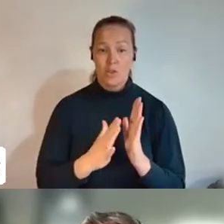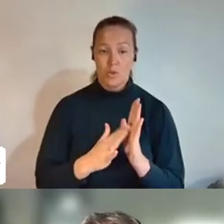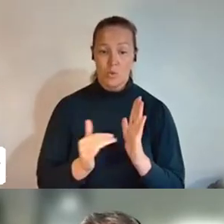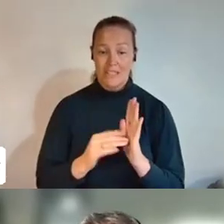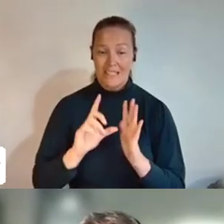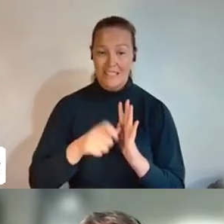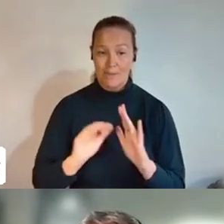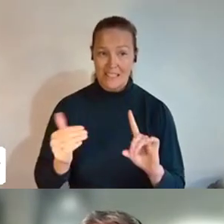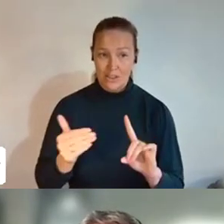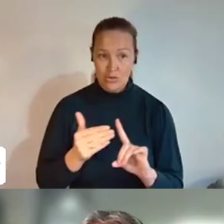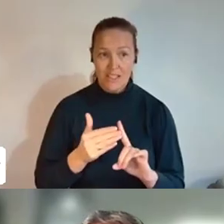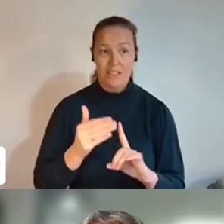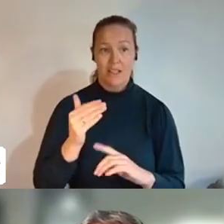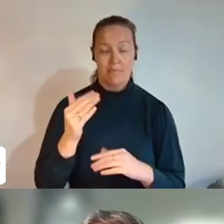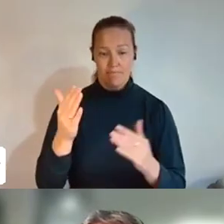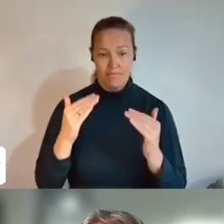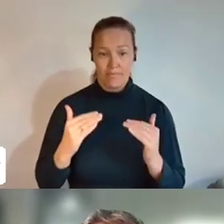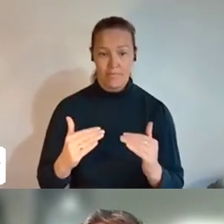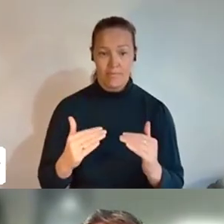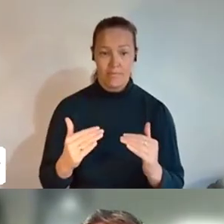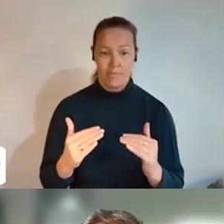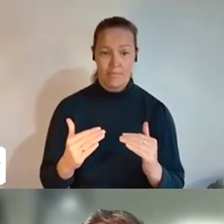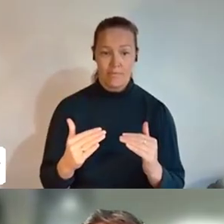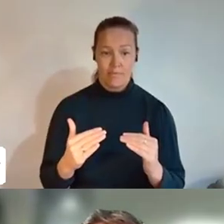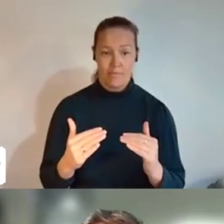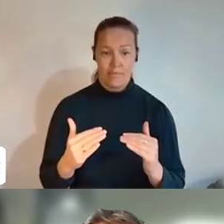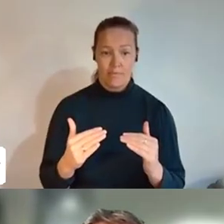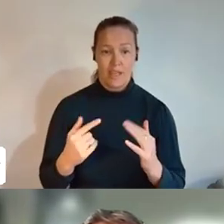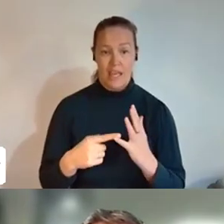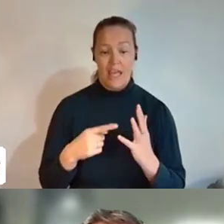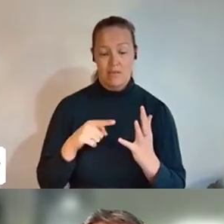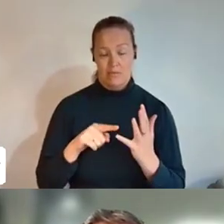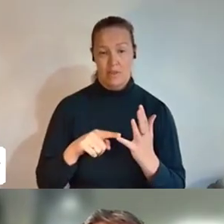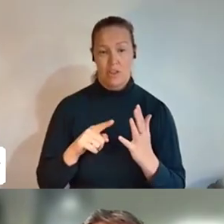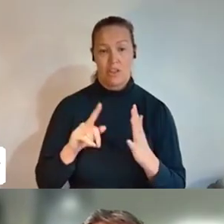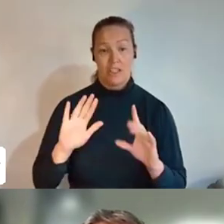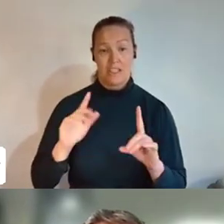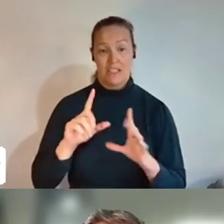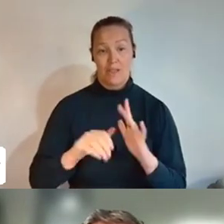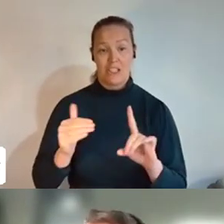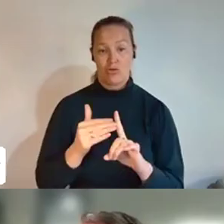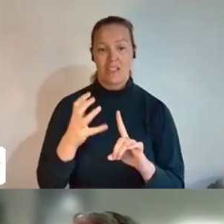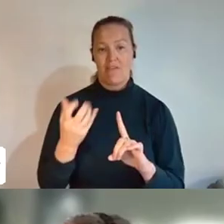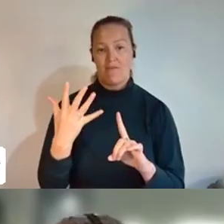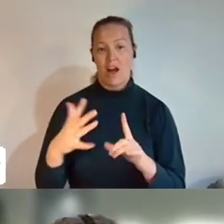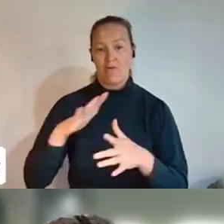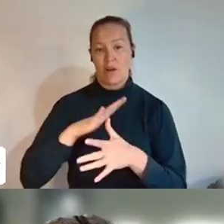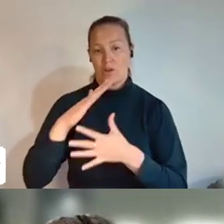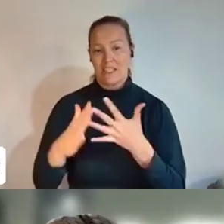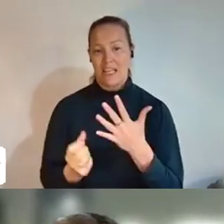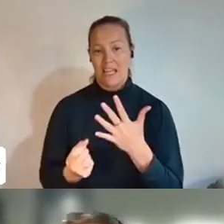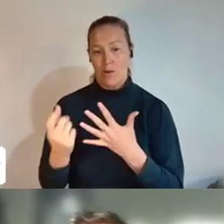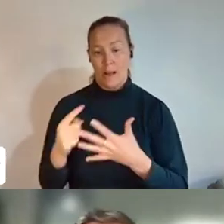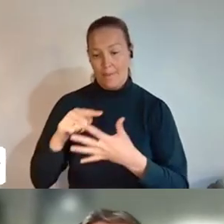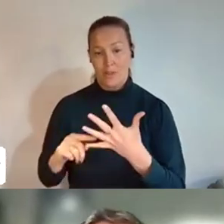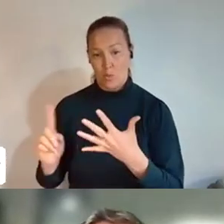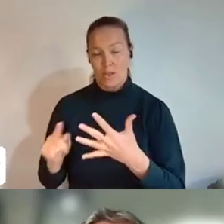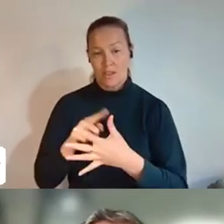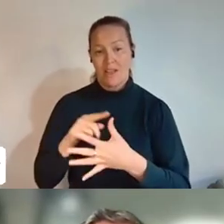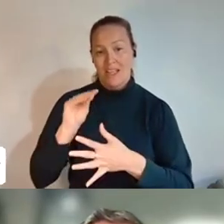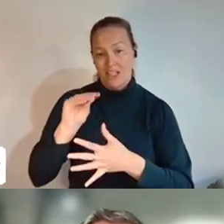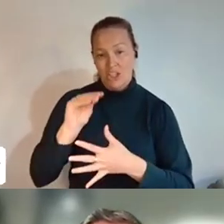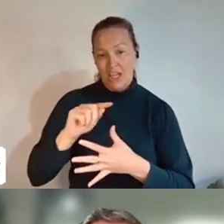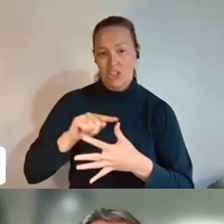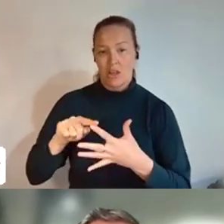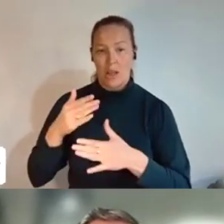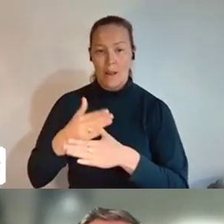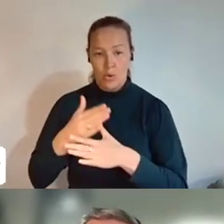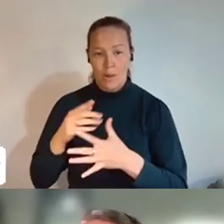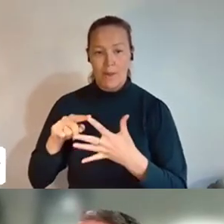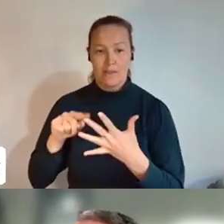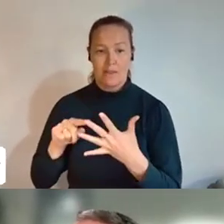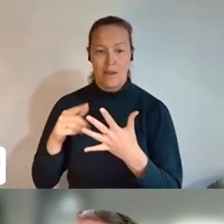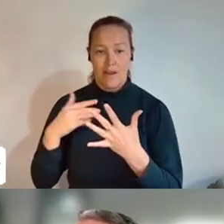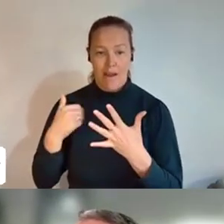Strategy and their five priority areas at the moment are education, employment, health, housing